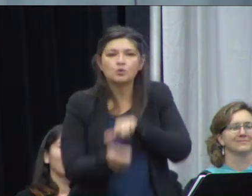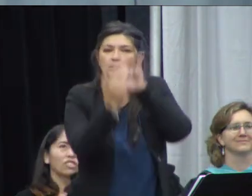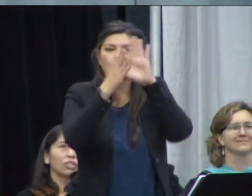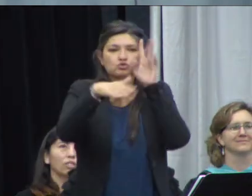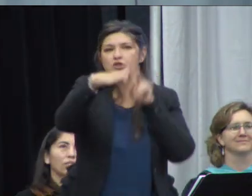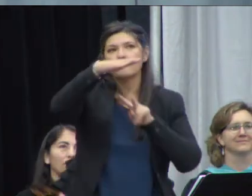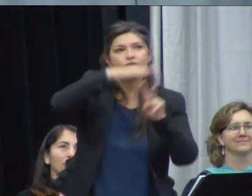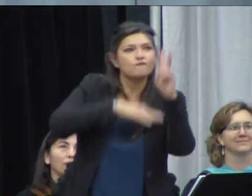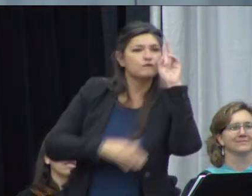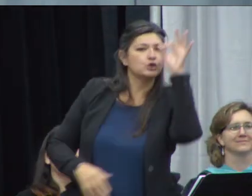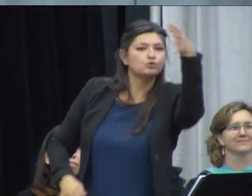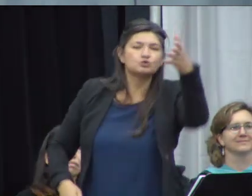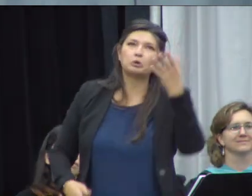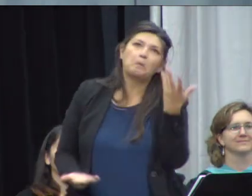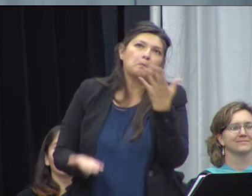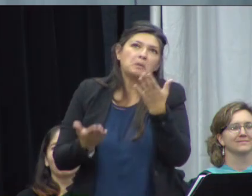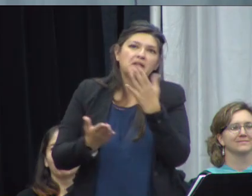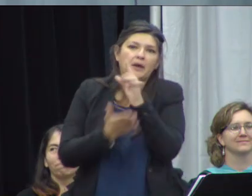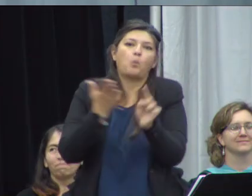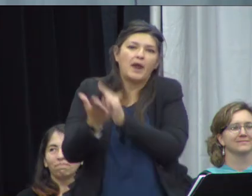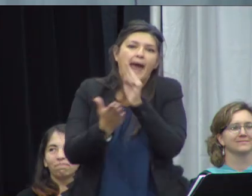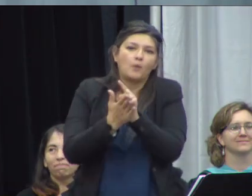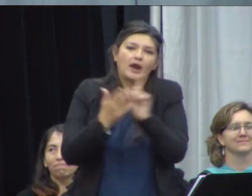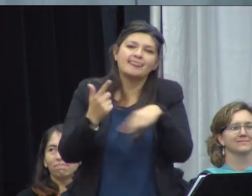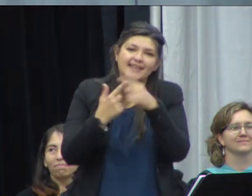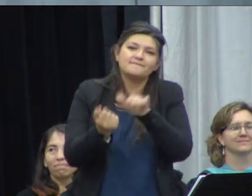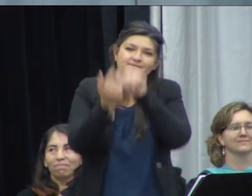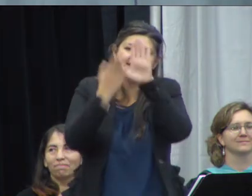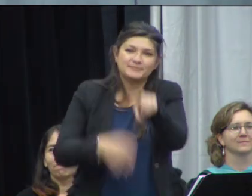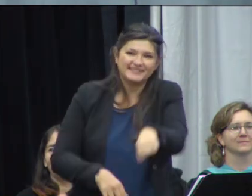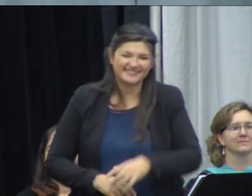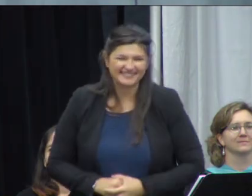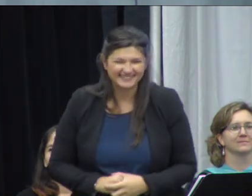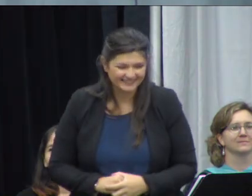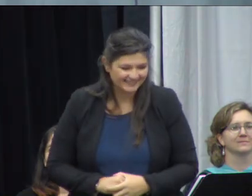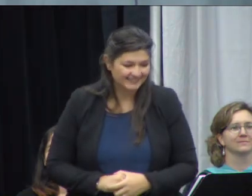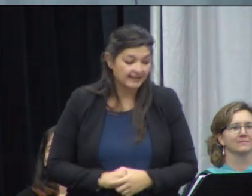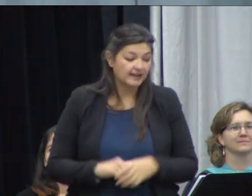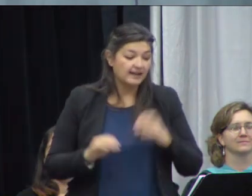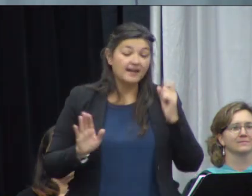Around three months ago, I got accepted into the school of my dreams.